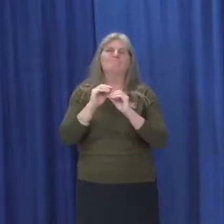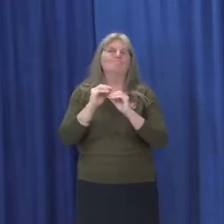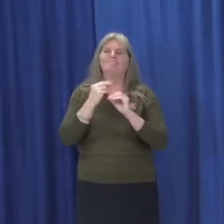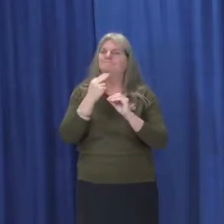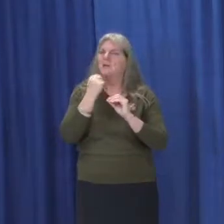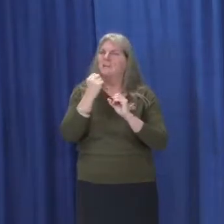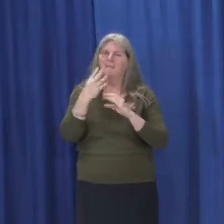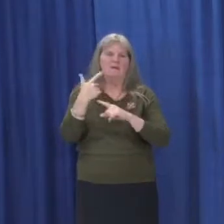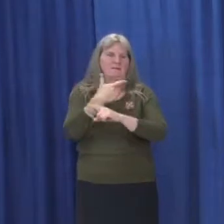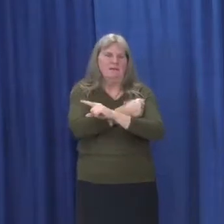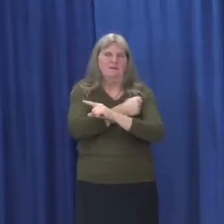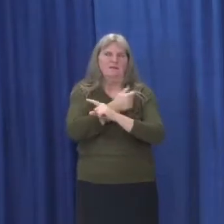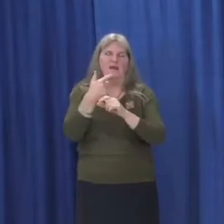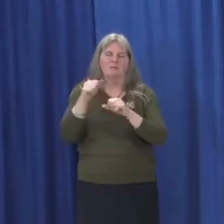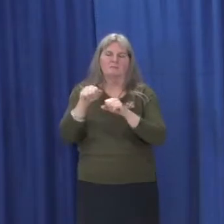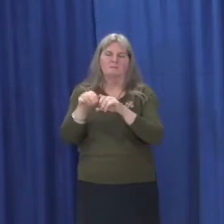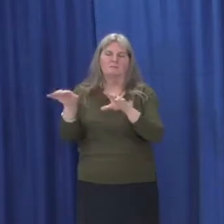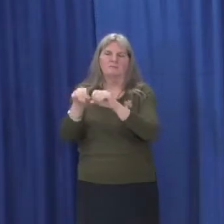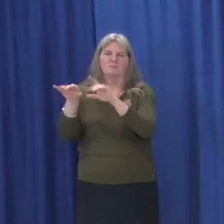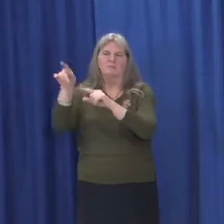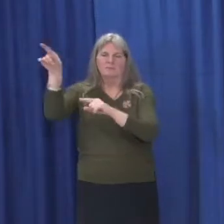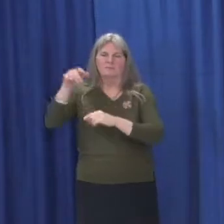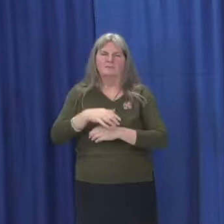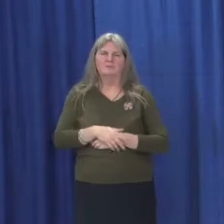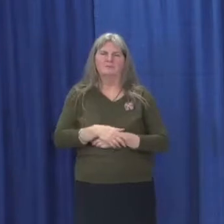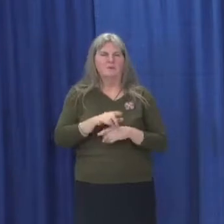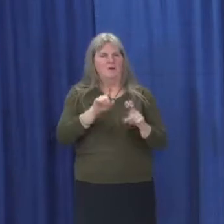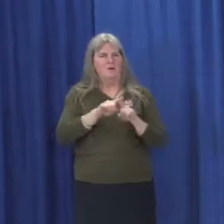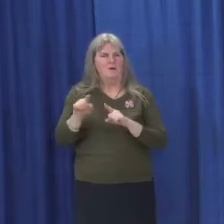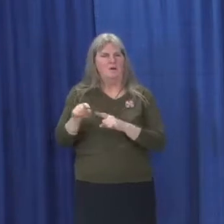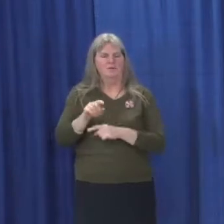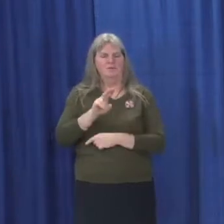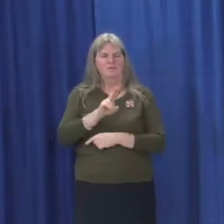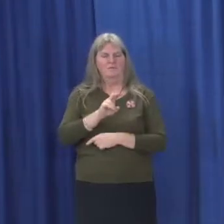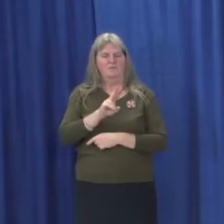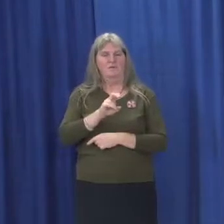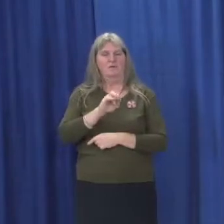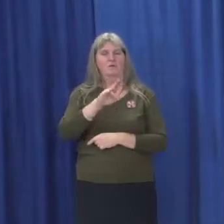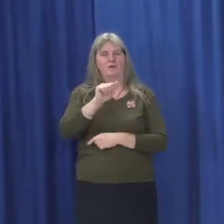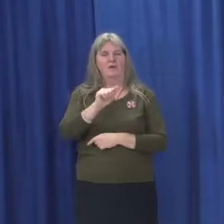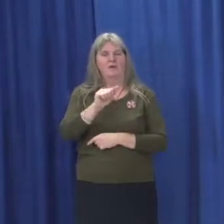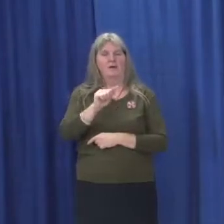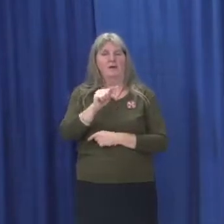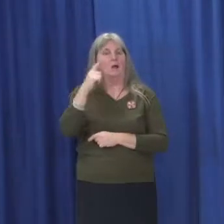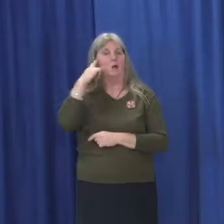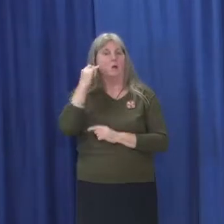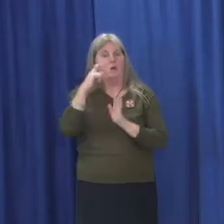vaccination rates. We only need to look to Victoria gold to see how vaccinated